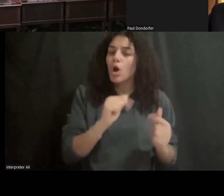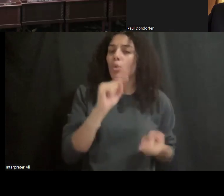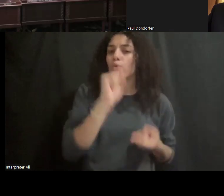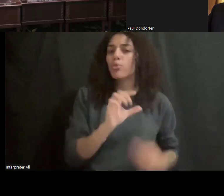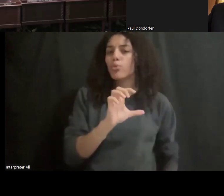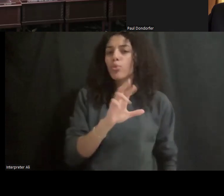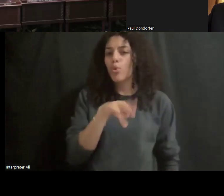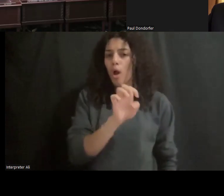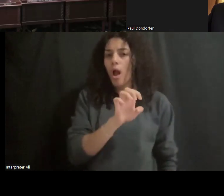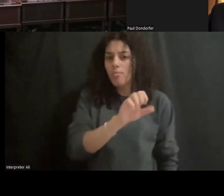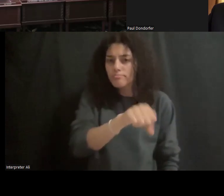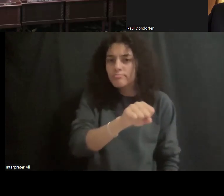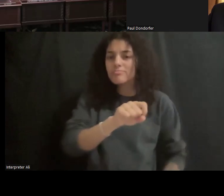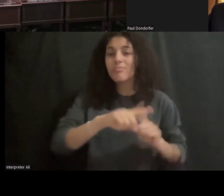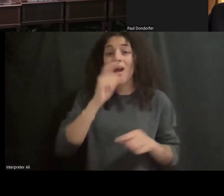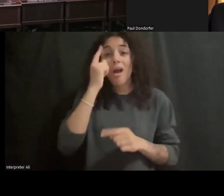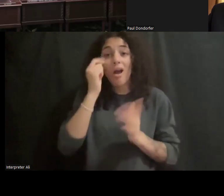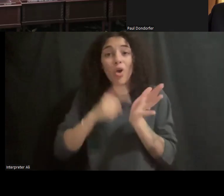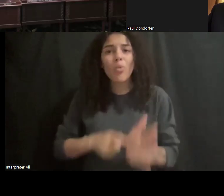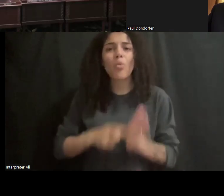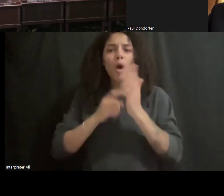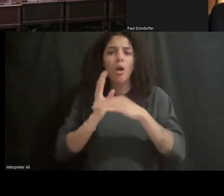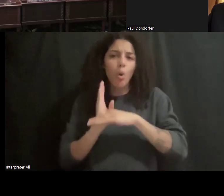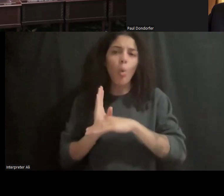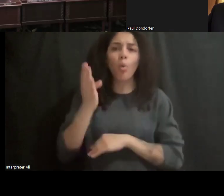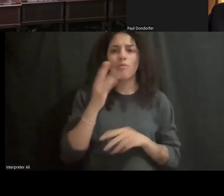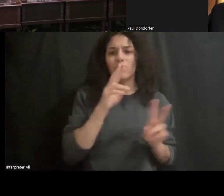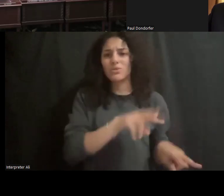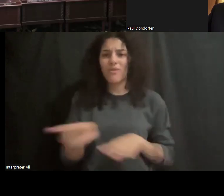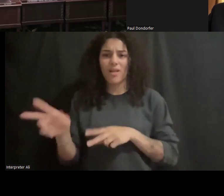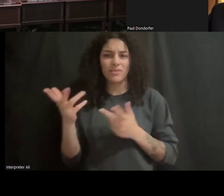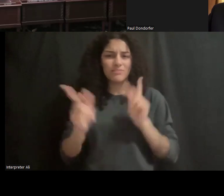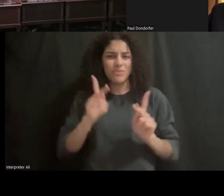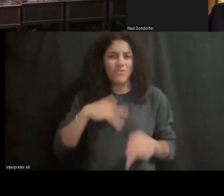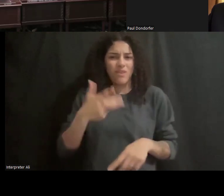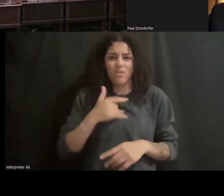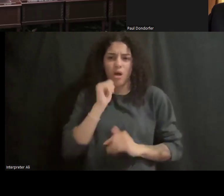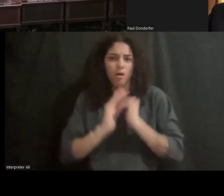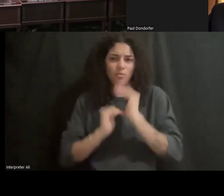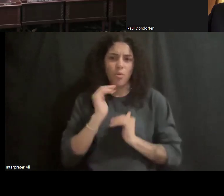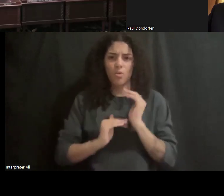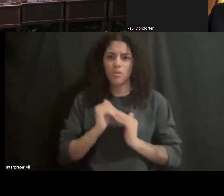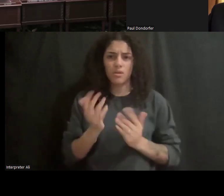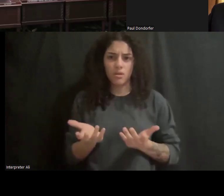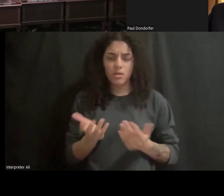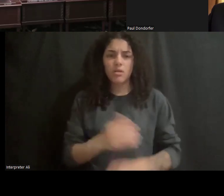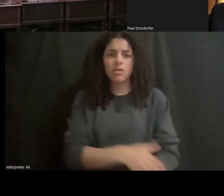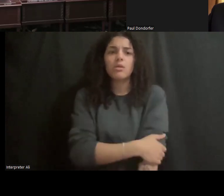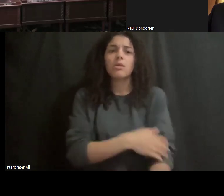that comes with mass surveillance which people are not comfortable with the efficiency of this